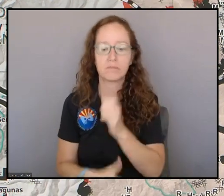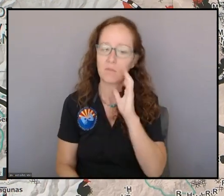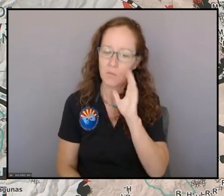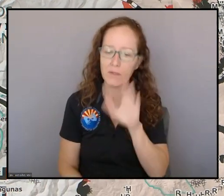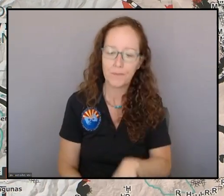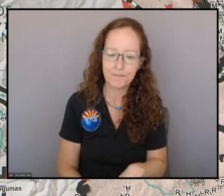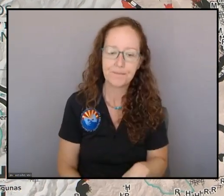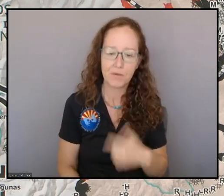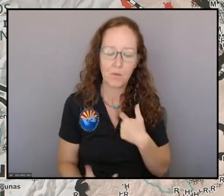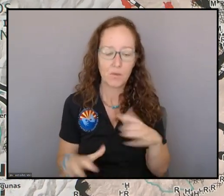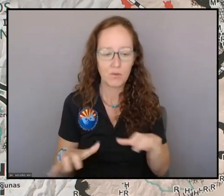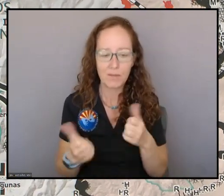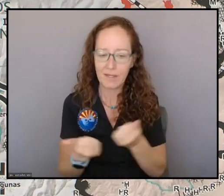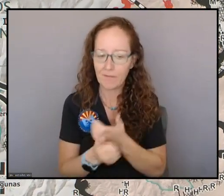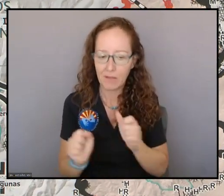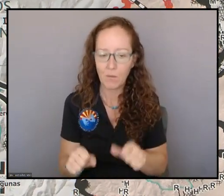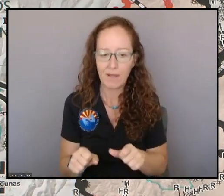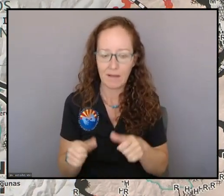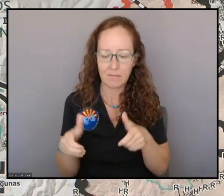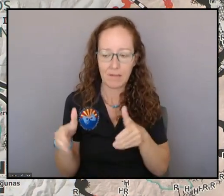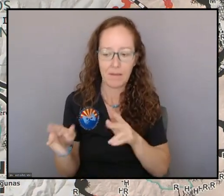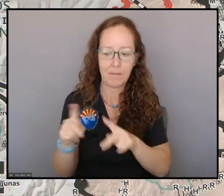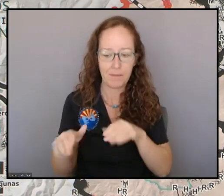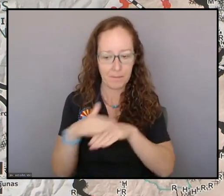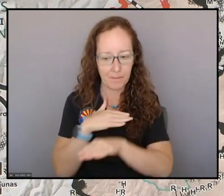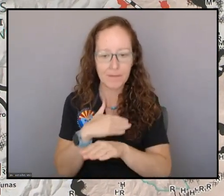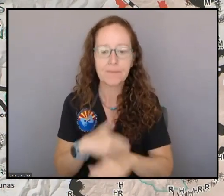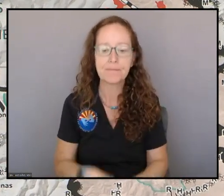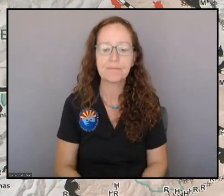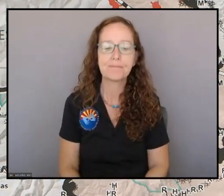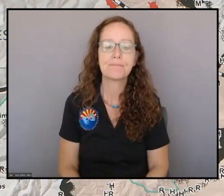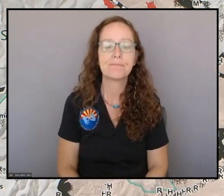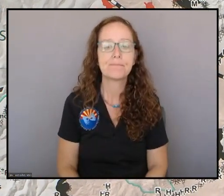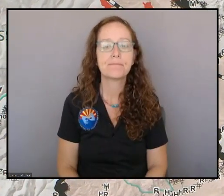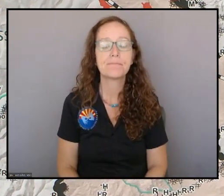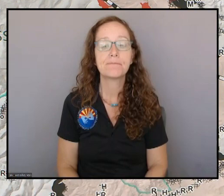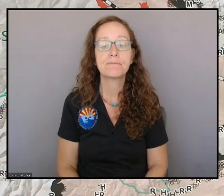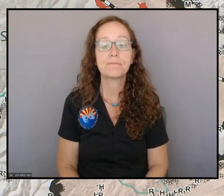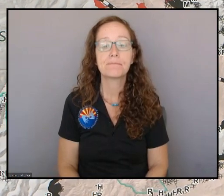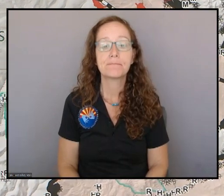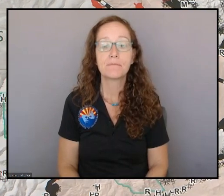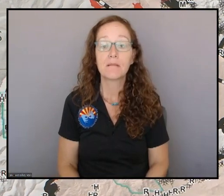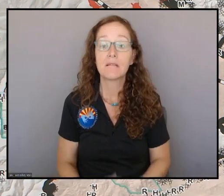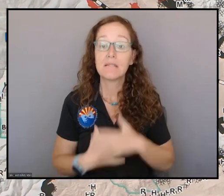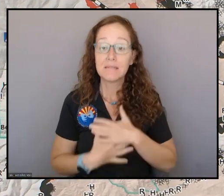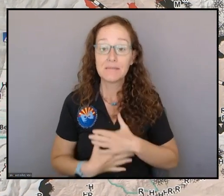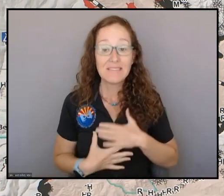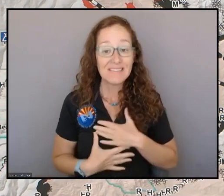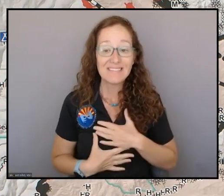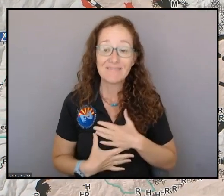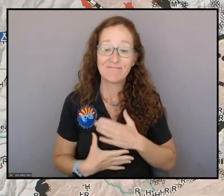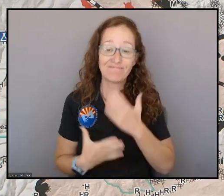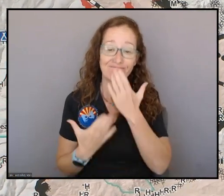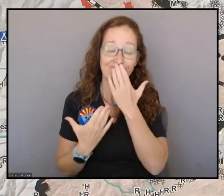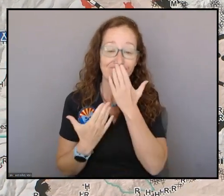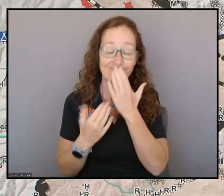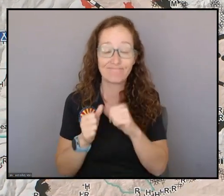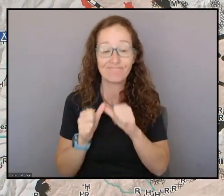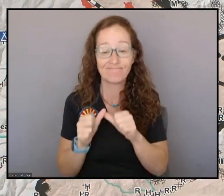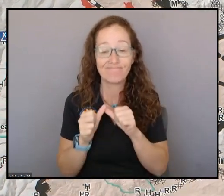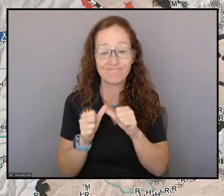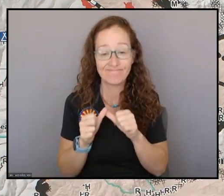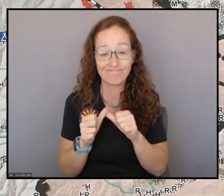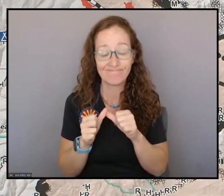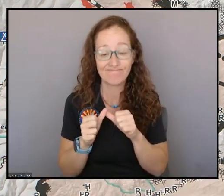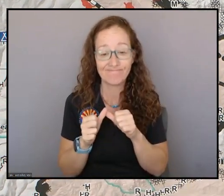back into those areas. Please continue to put comments